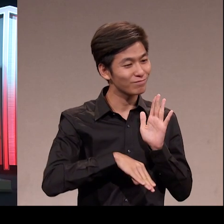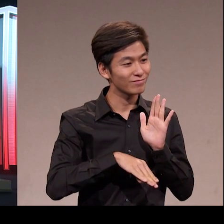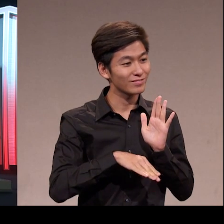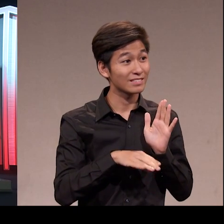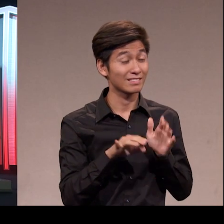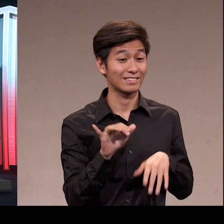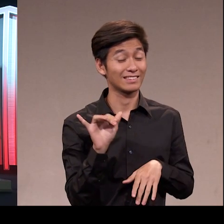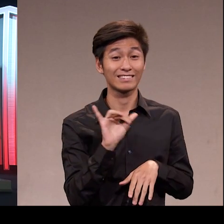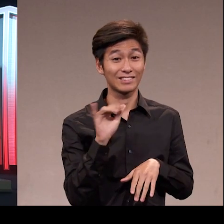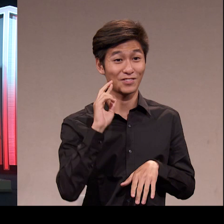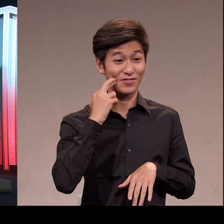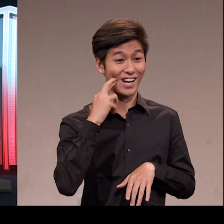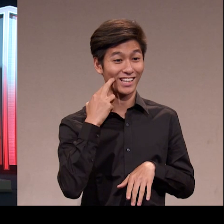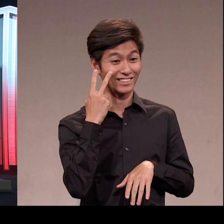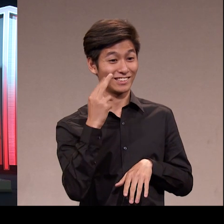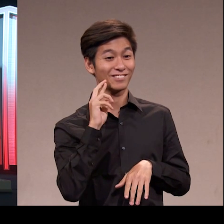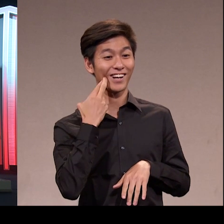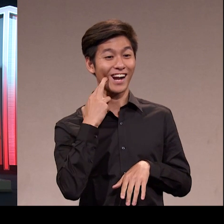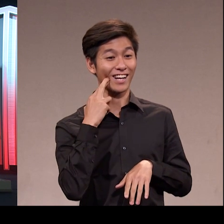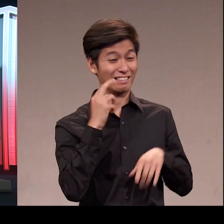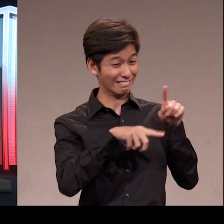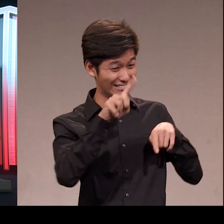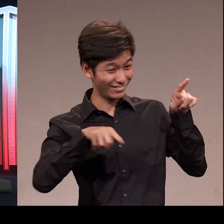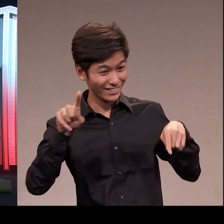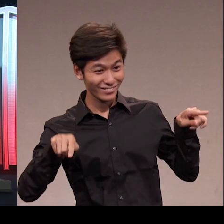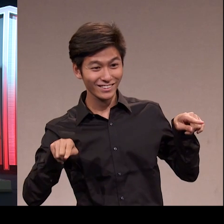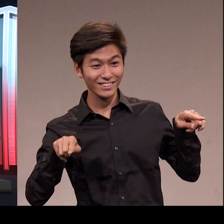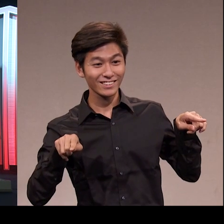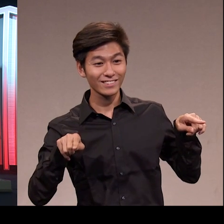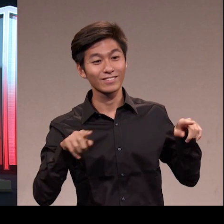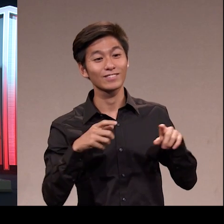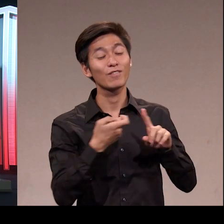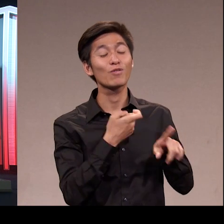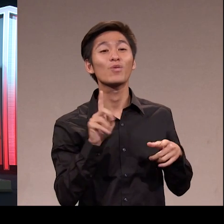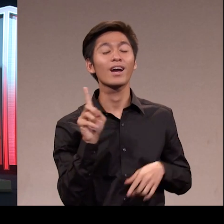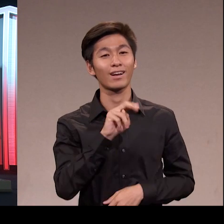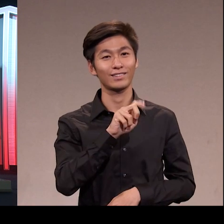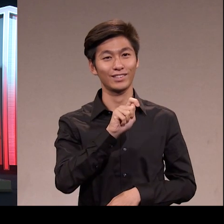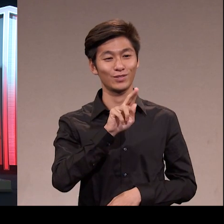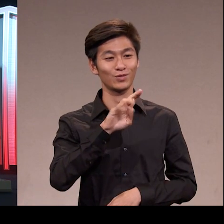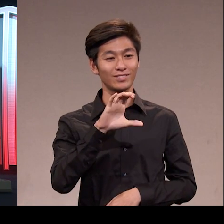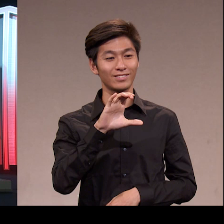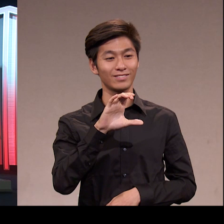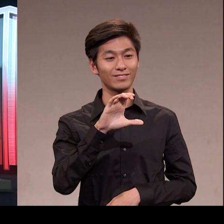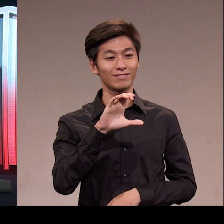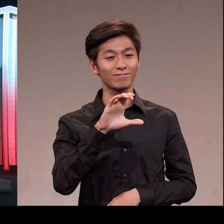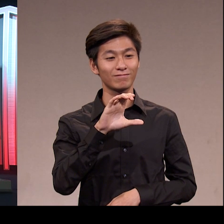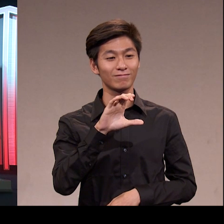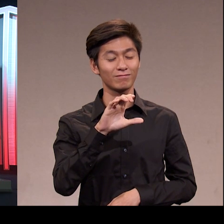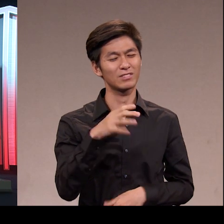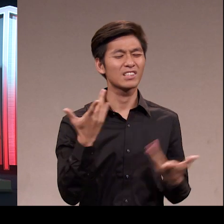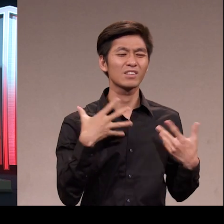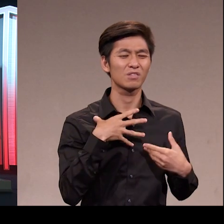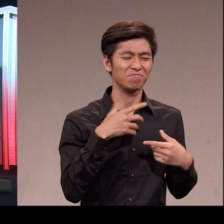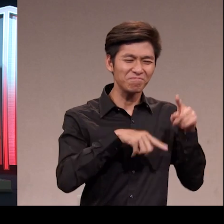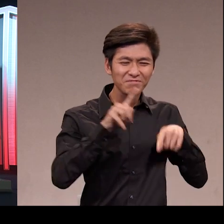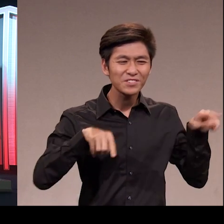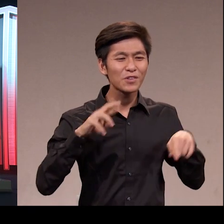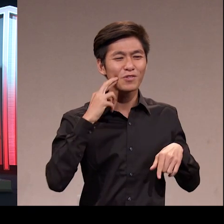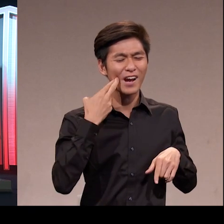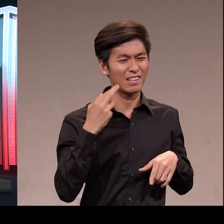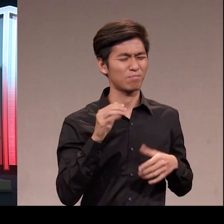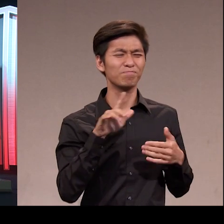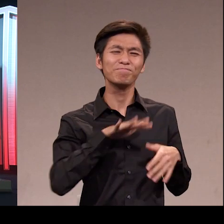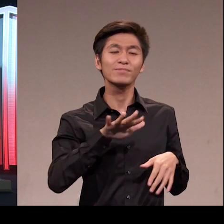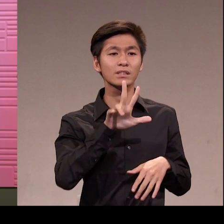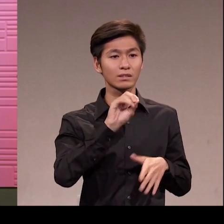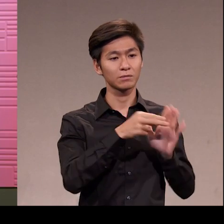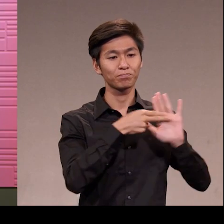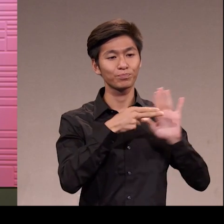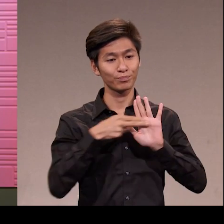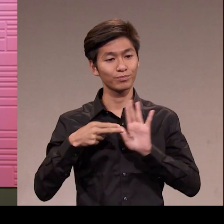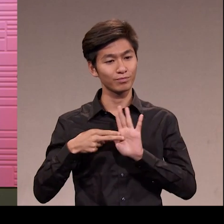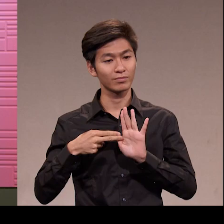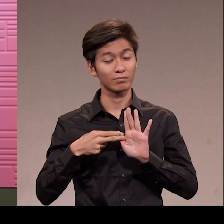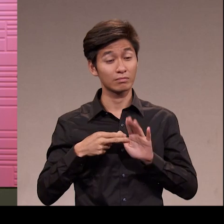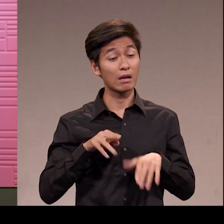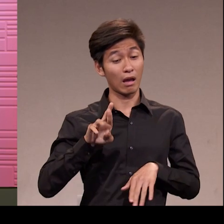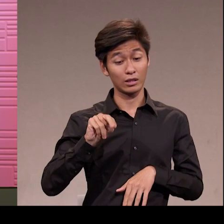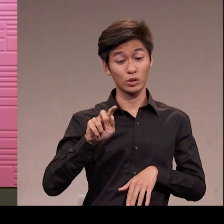For example, rice. NTUC Fairprice sells a wide variety of rice, about 30 brands altogether, including house brands.